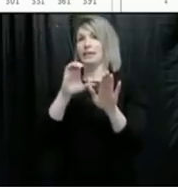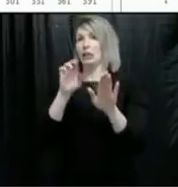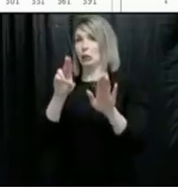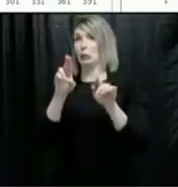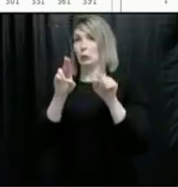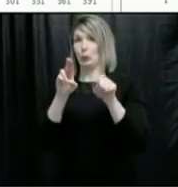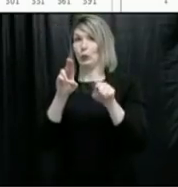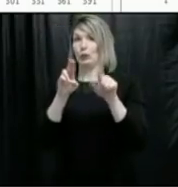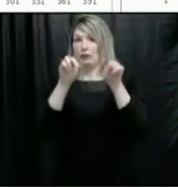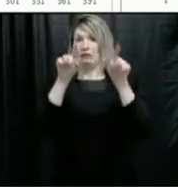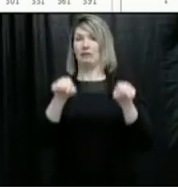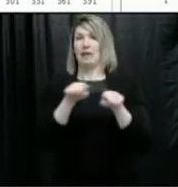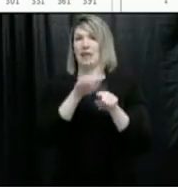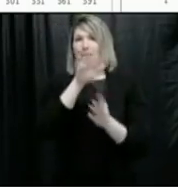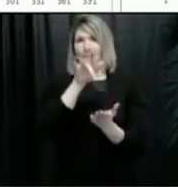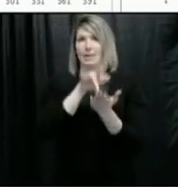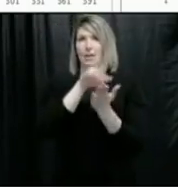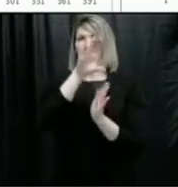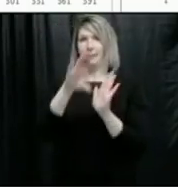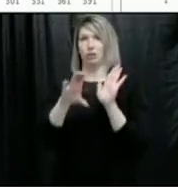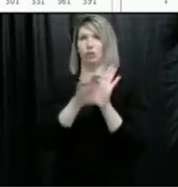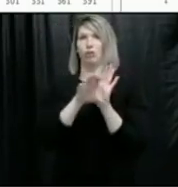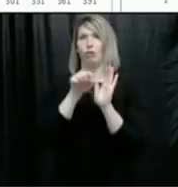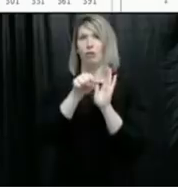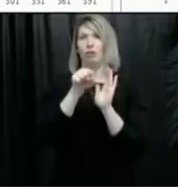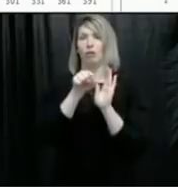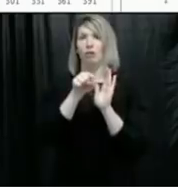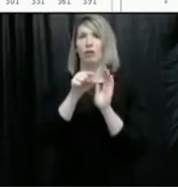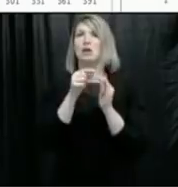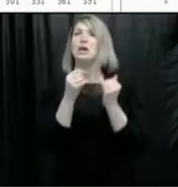TIMEFRAME THAT YOU HAVE MUCH CERTAINTY ABOUT BUT IN THIS